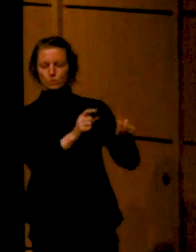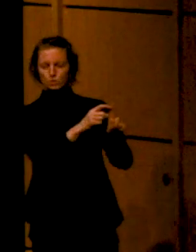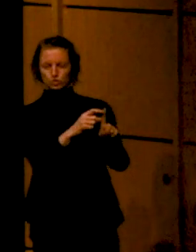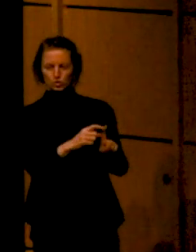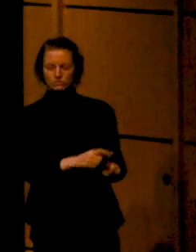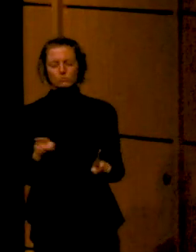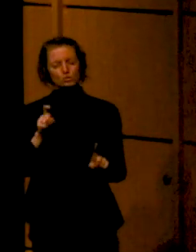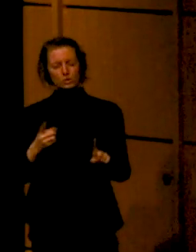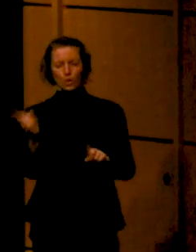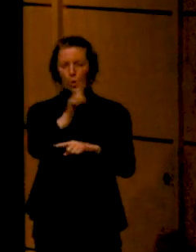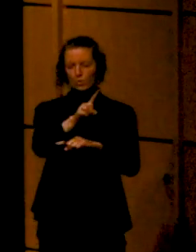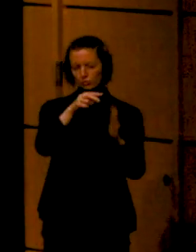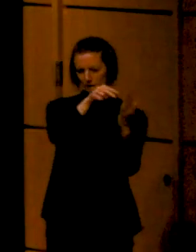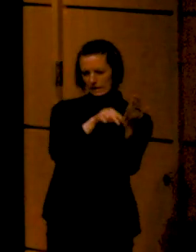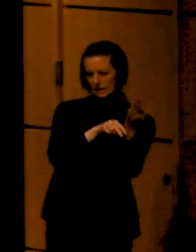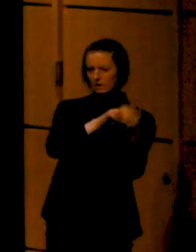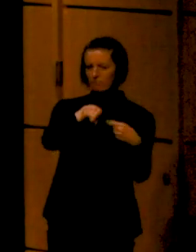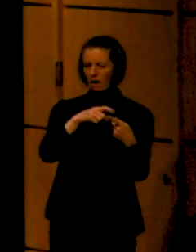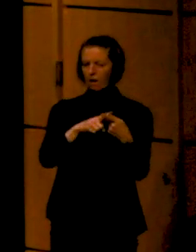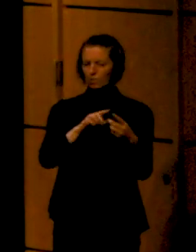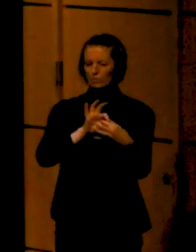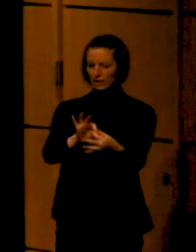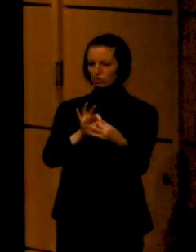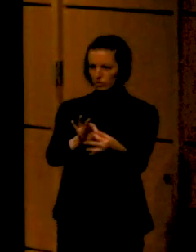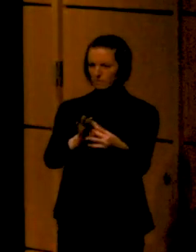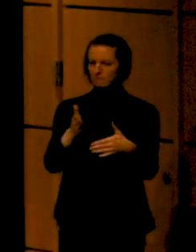about the relationship, particularly of the Cowlitz people to the mountain.